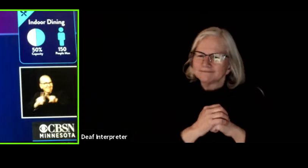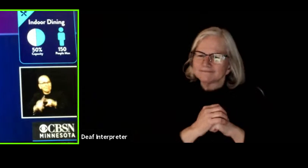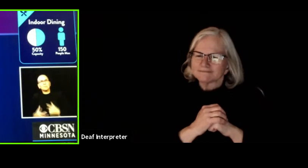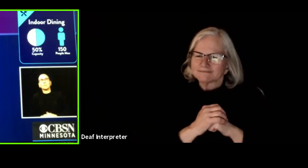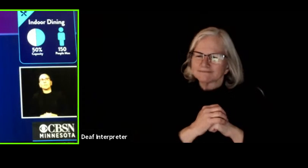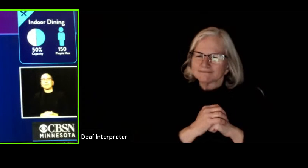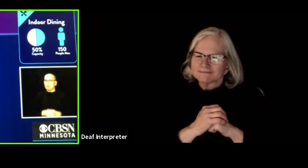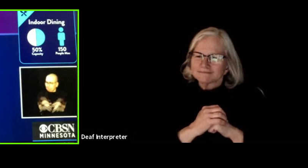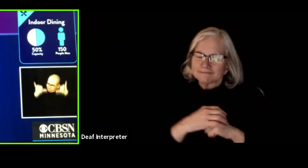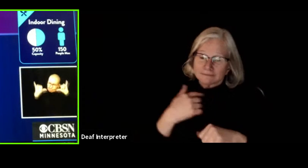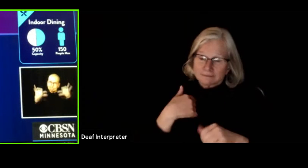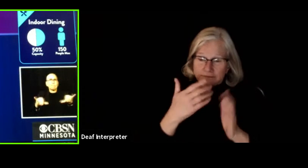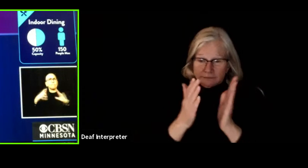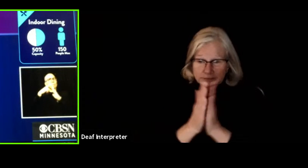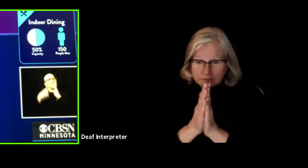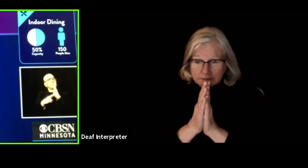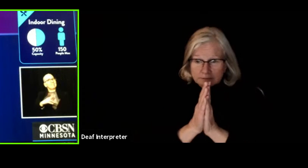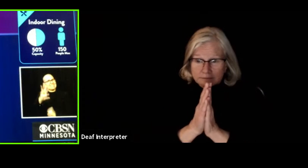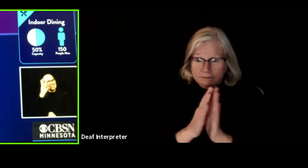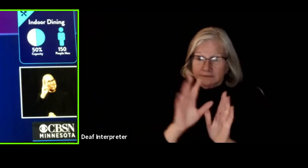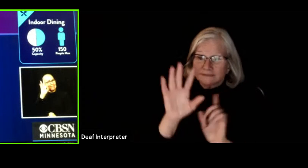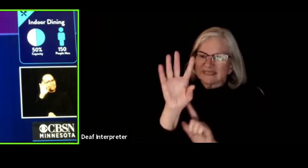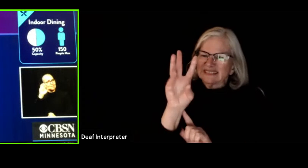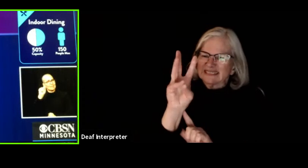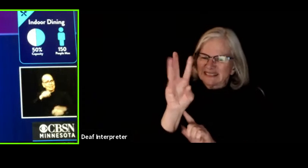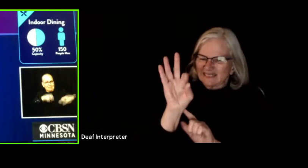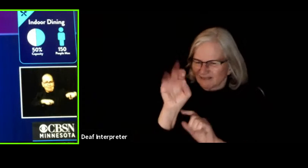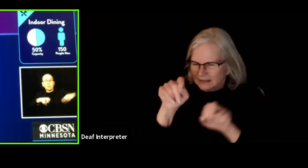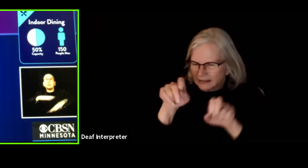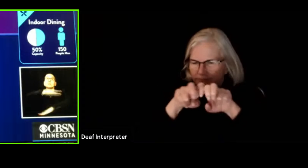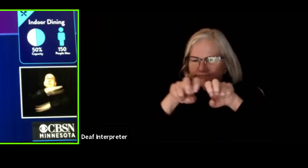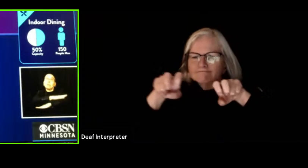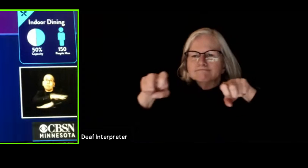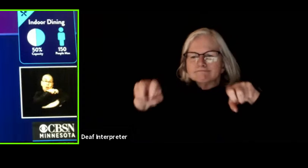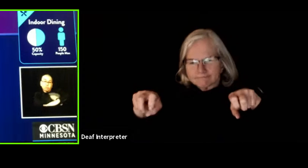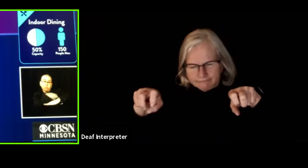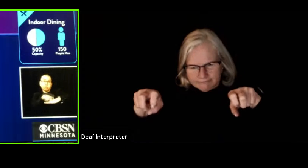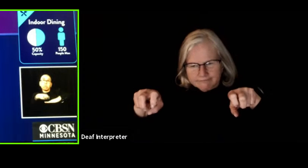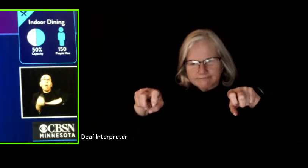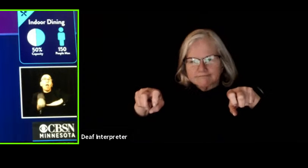TABLE, ASK FOR MASKS AND AND THEN THE 10:00 p.m. STOP SERVING